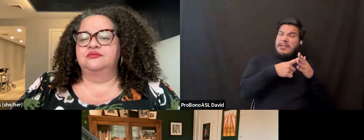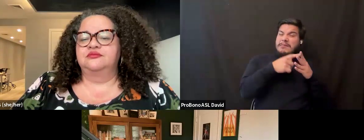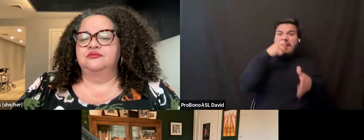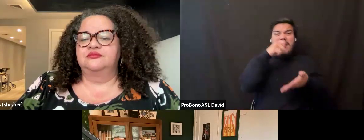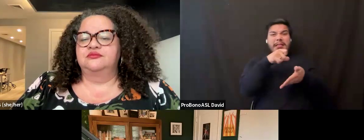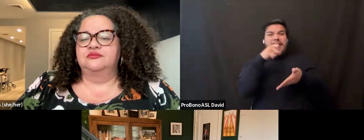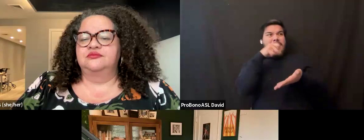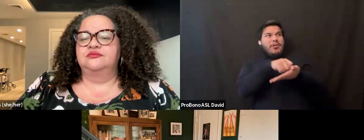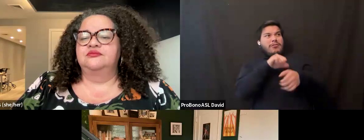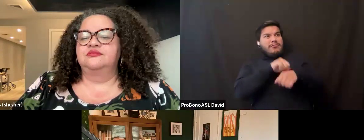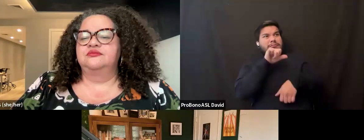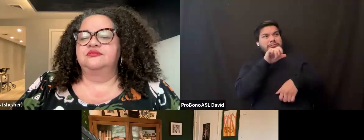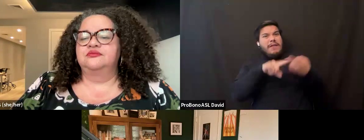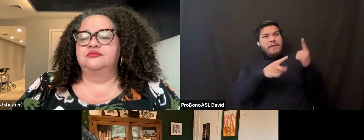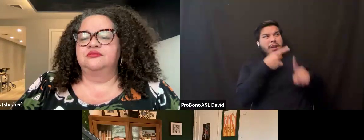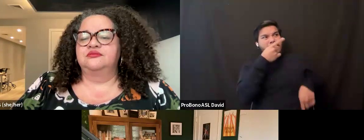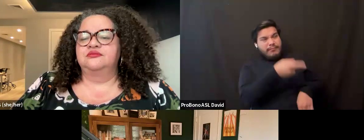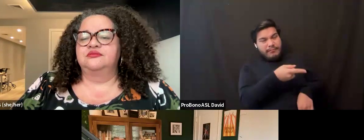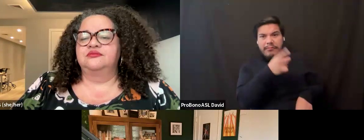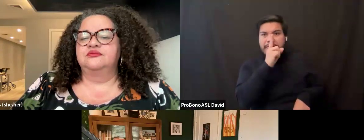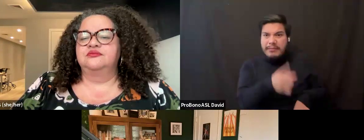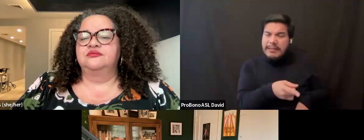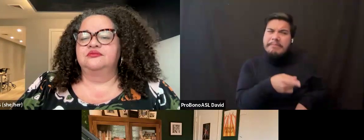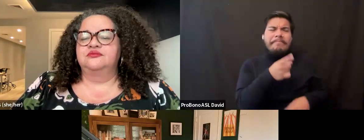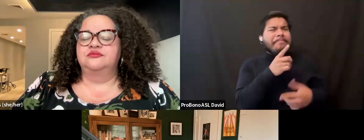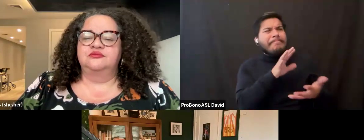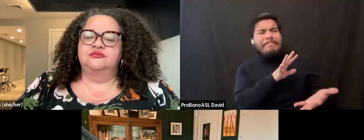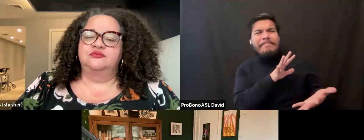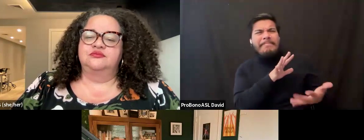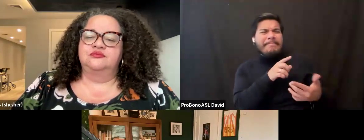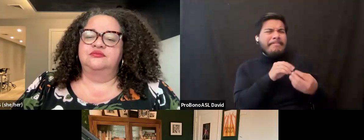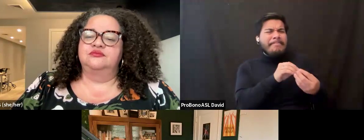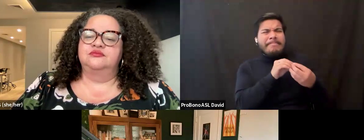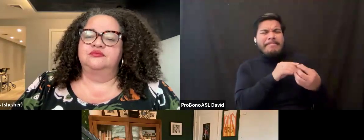who I had really sort of struggled to meet in conversation.